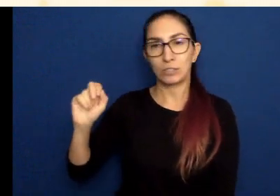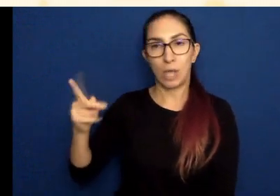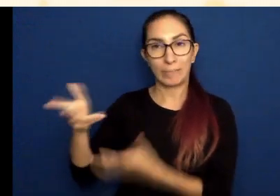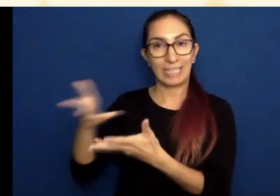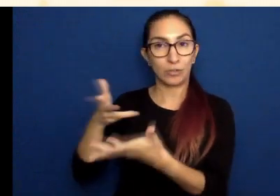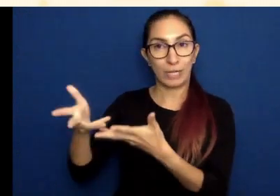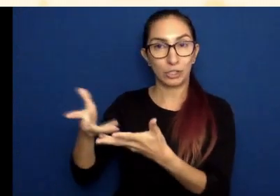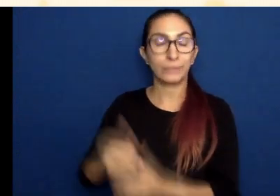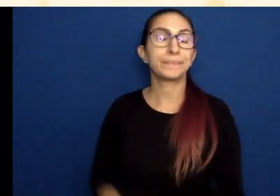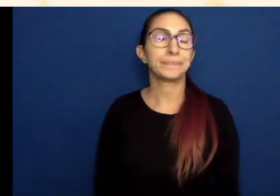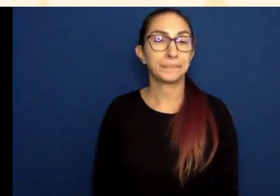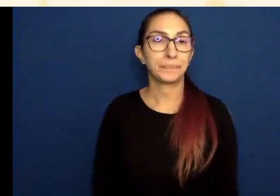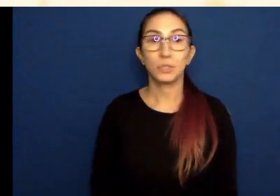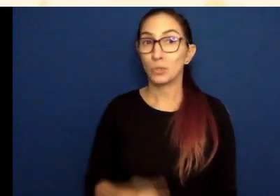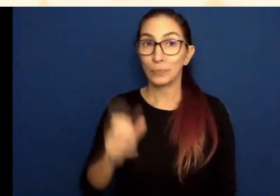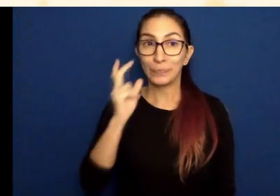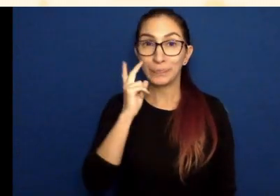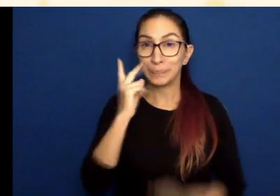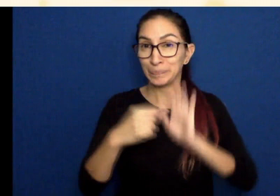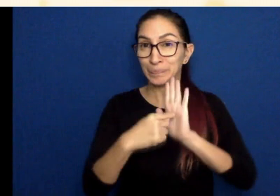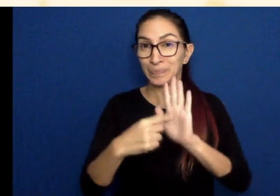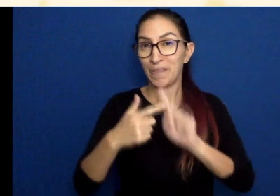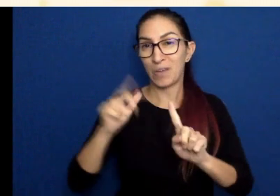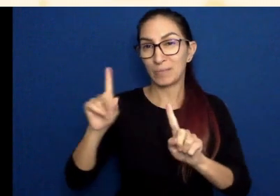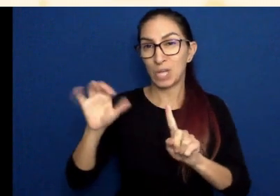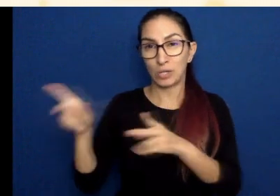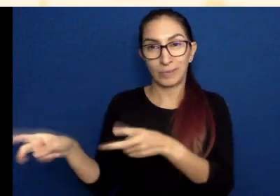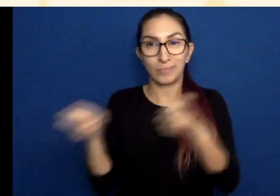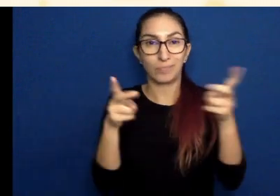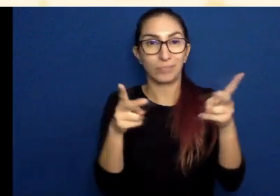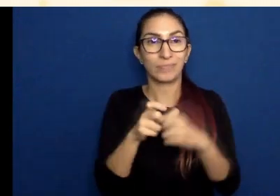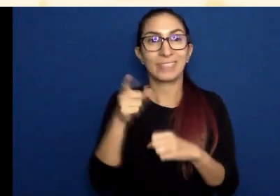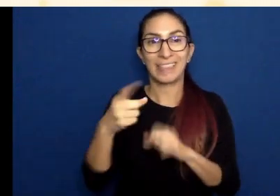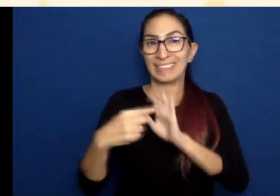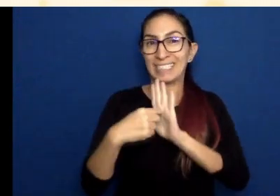So let's see an example from the document. This example is touch gestures.